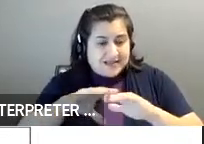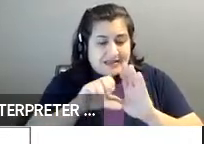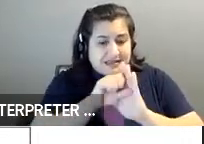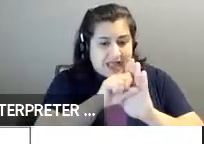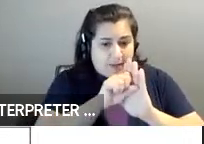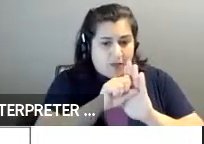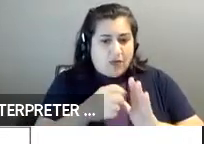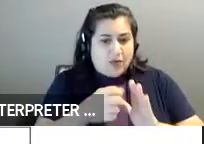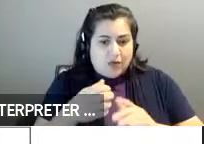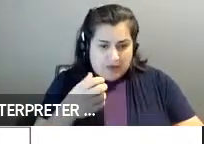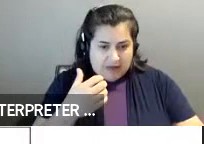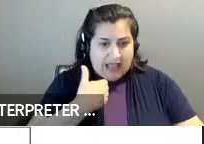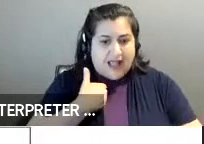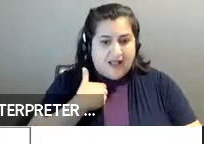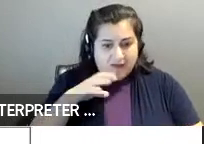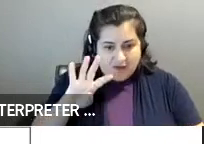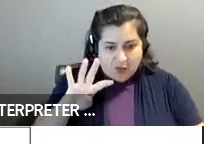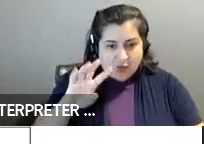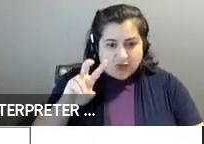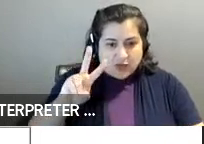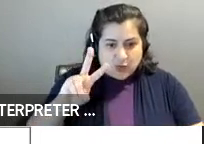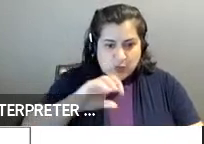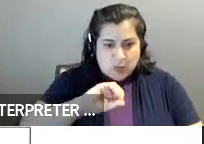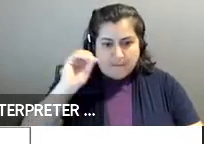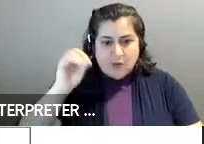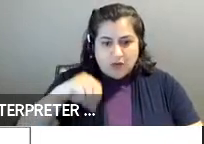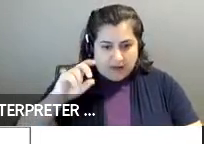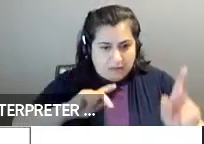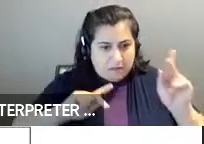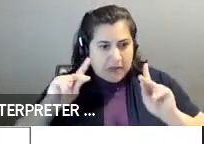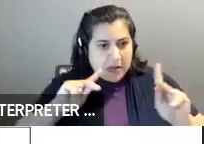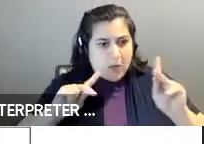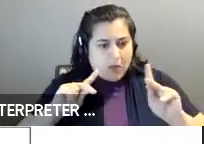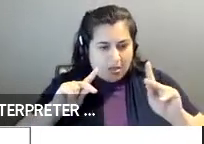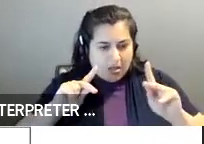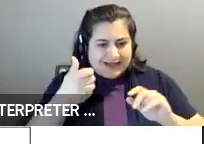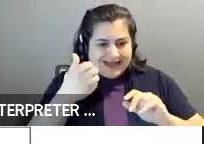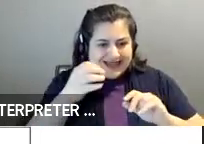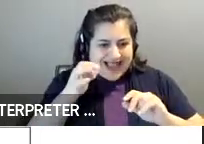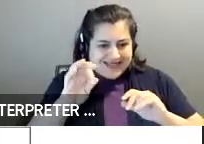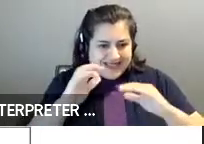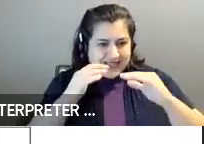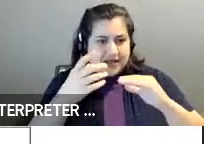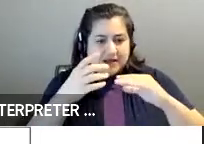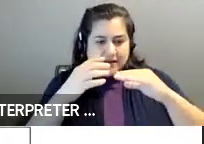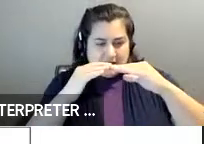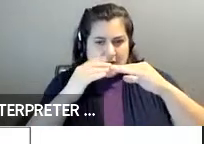inches. Likewise, at 18 inches we get a percentile of 21.